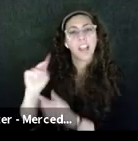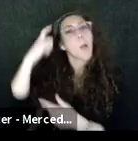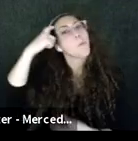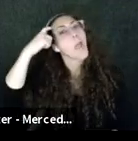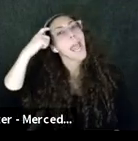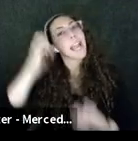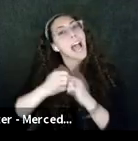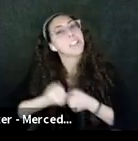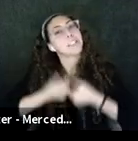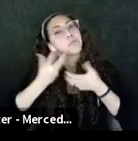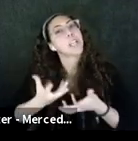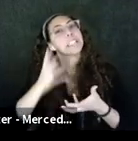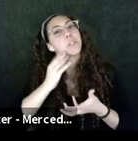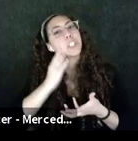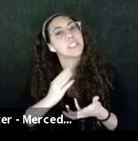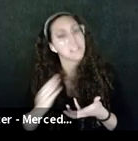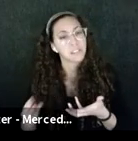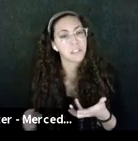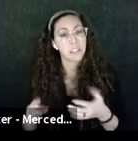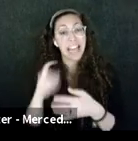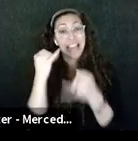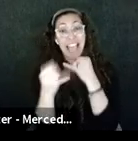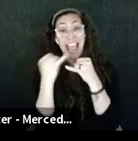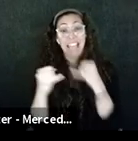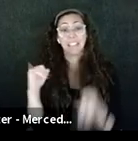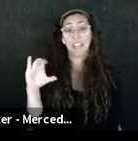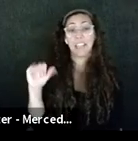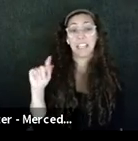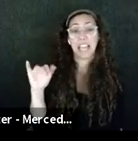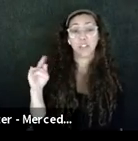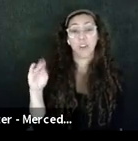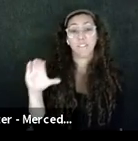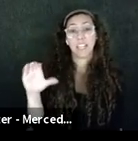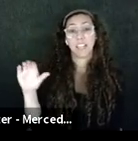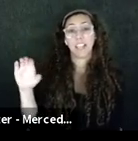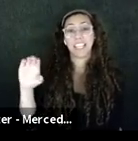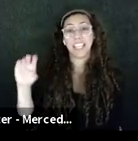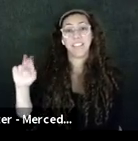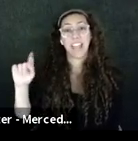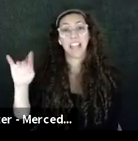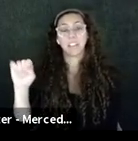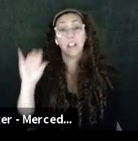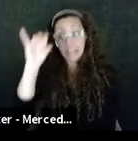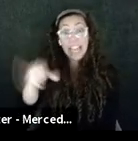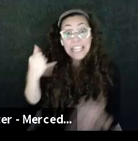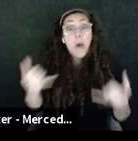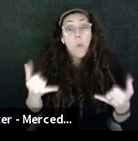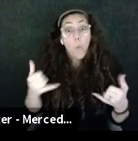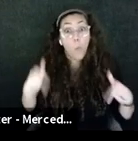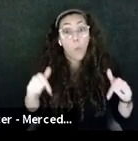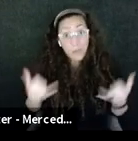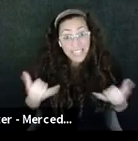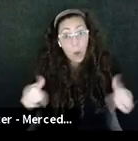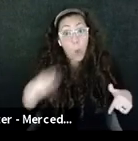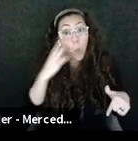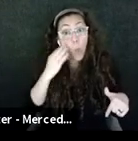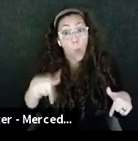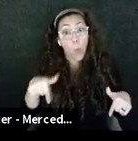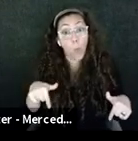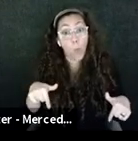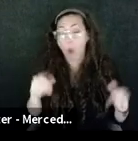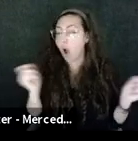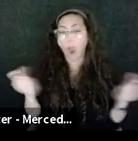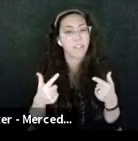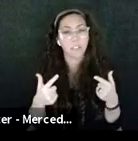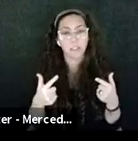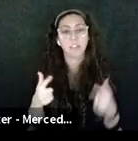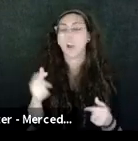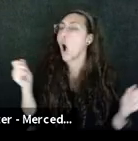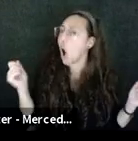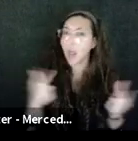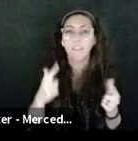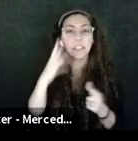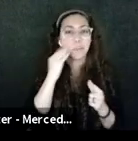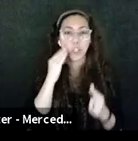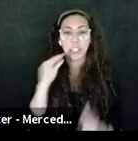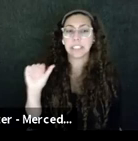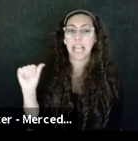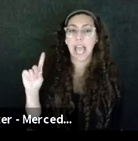Jason Williams: And the next one is adverse catastrophic events. So that's another ACE we're living through that right now we are experiencing all of us an adverse catastrophic event in this Kobe 19 thing.